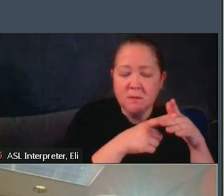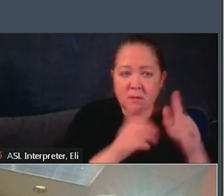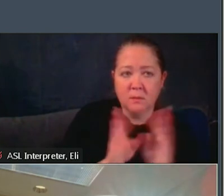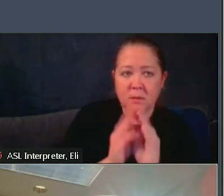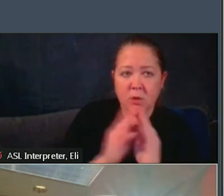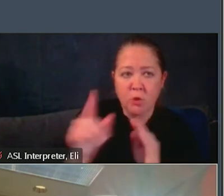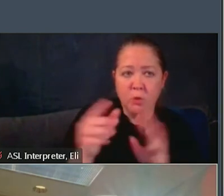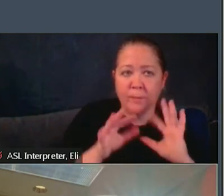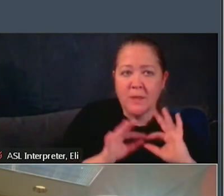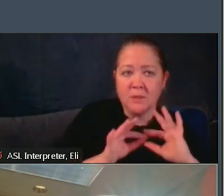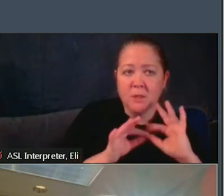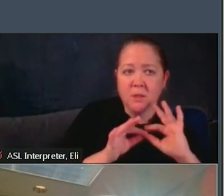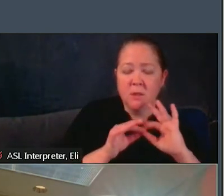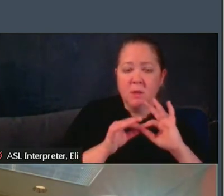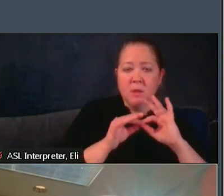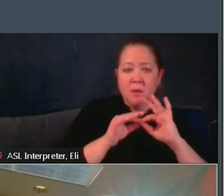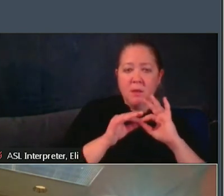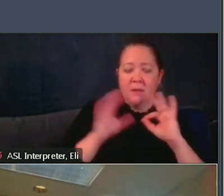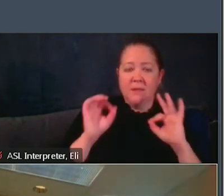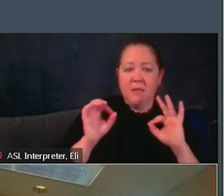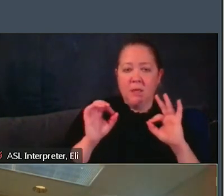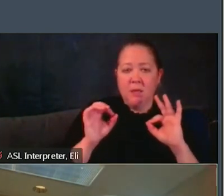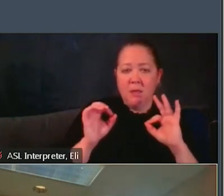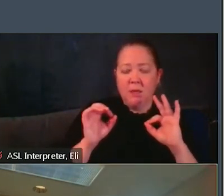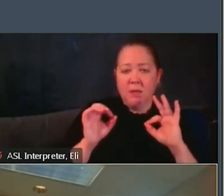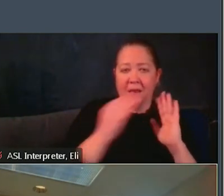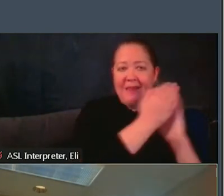the exhibit of the list of names that I submitted of